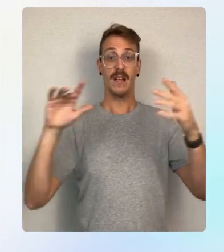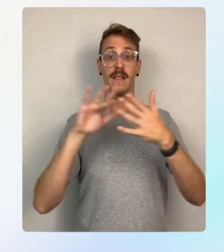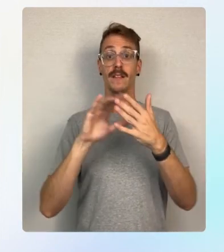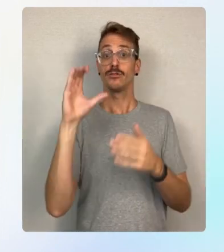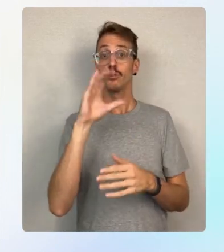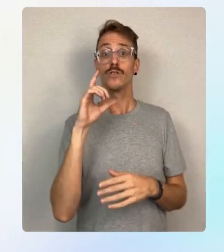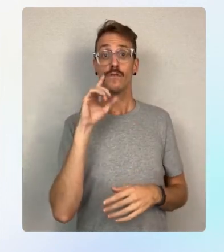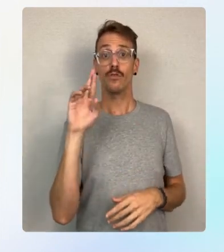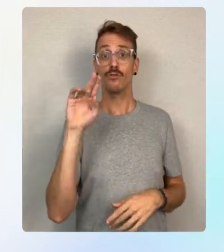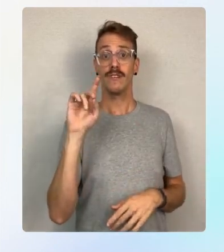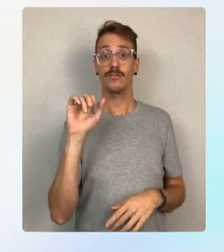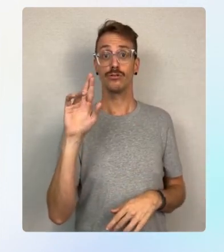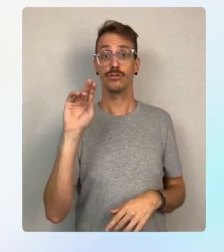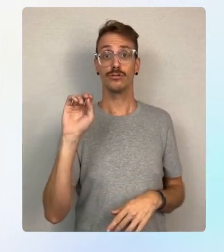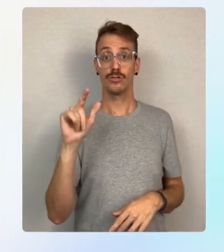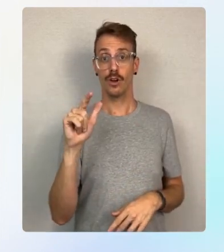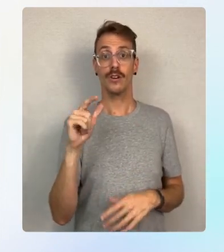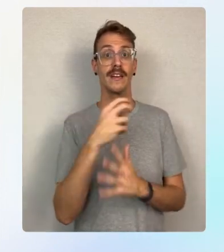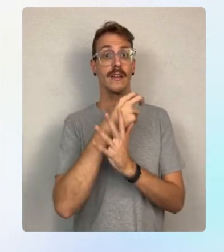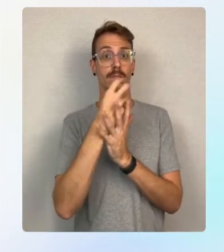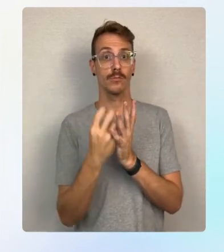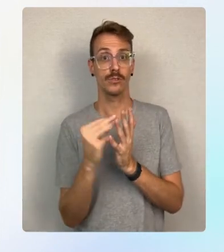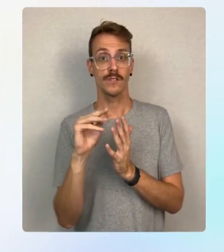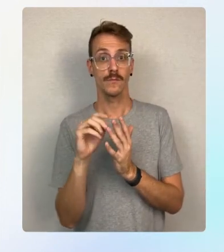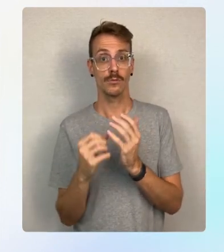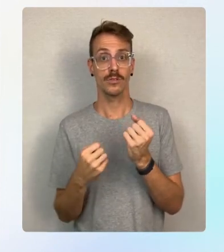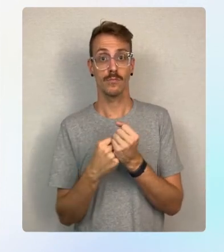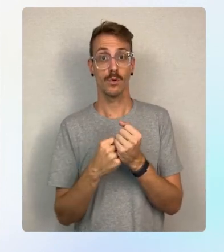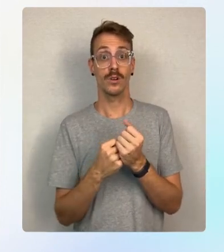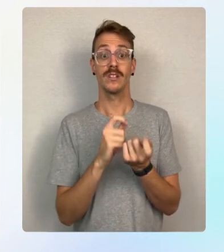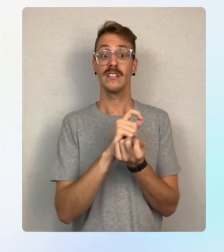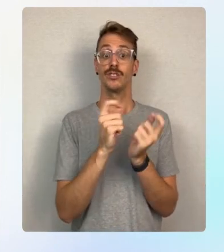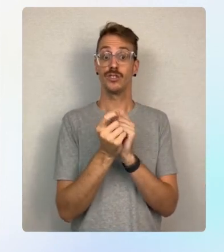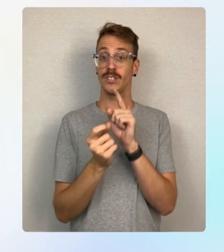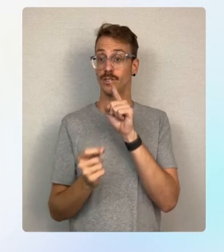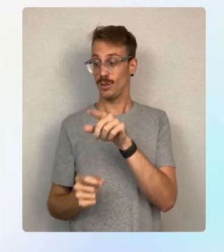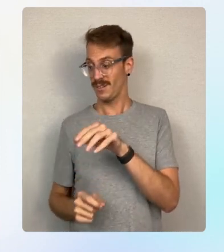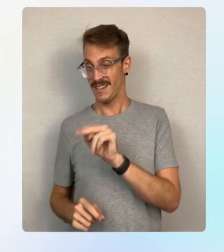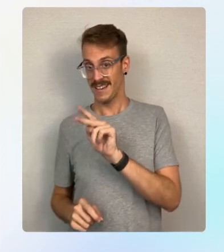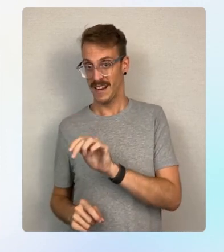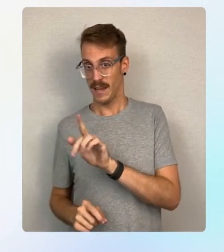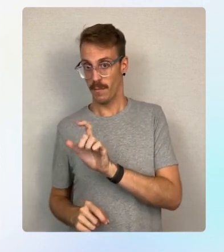then search for RenderDoc Immersive mode Support and change the selection to enabled,